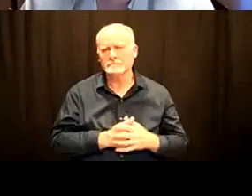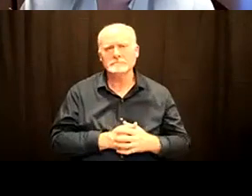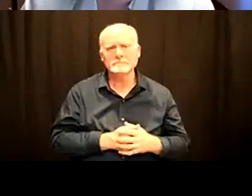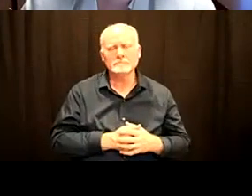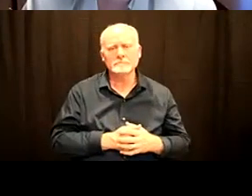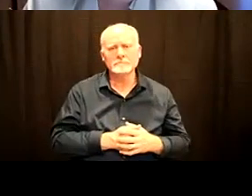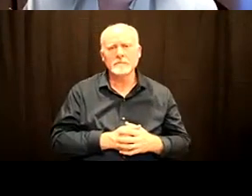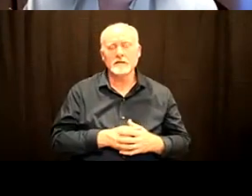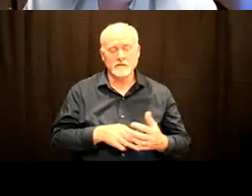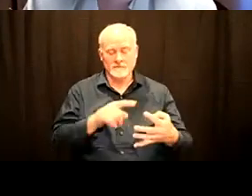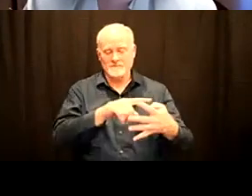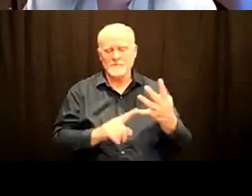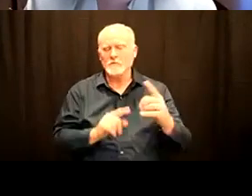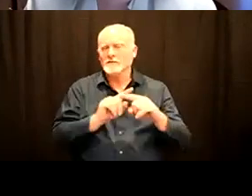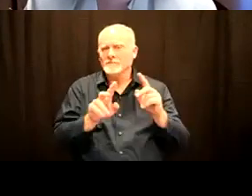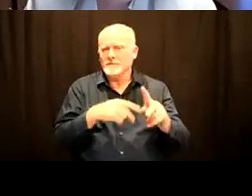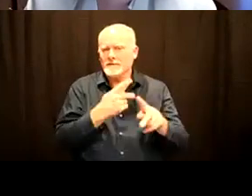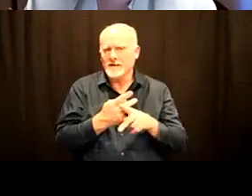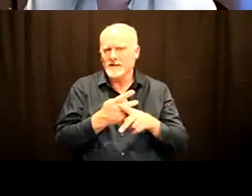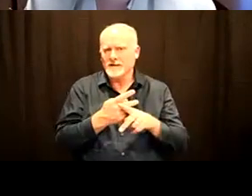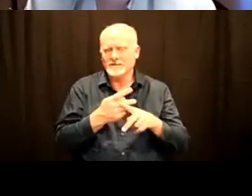there are four types of employee covid testing and we'd like to share with you